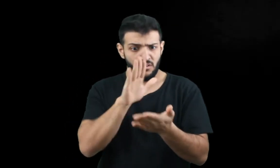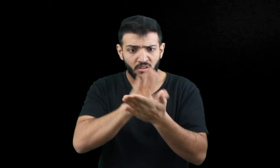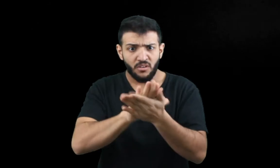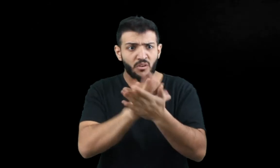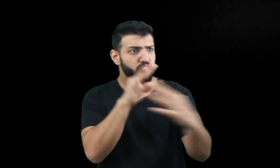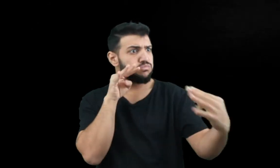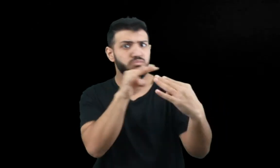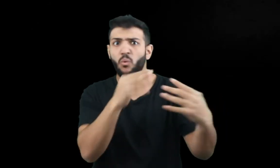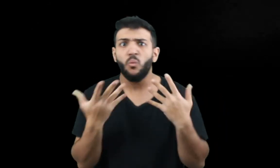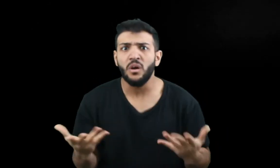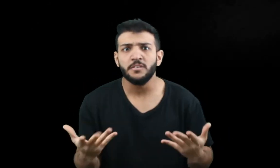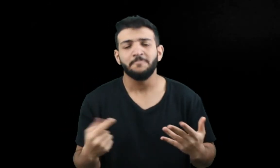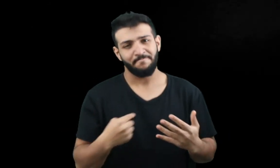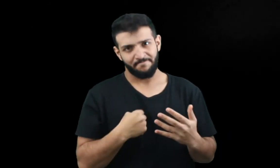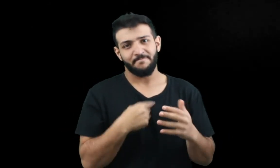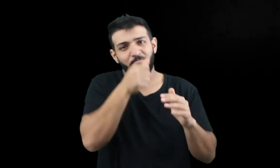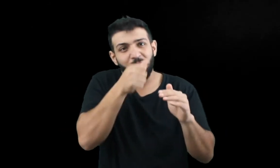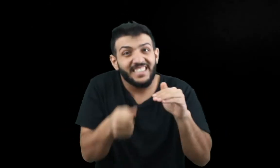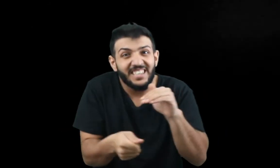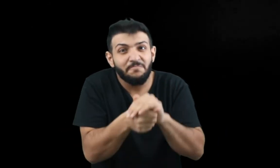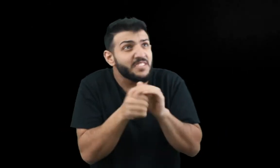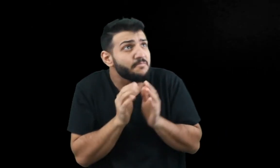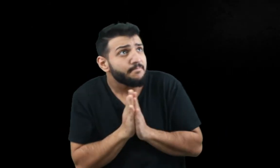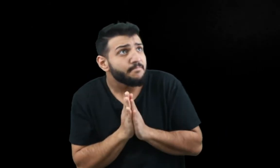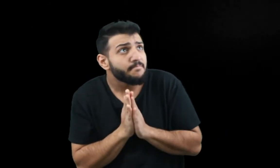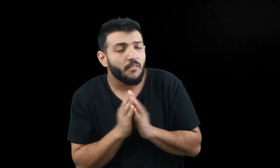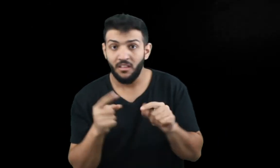When the war started I would hide under the desks like the other kids.